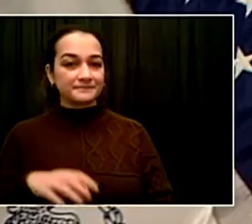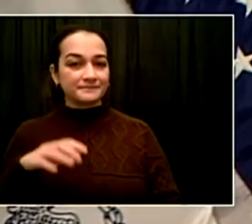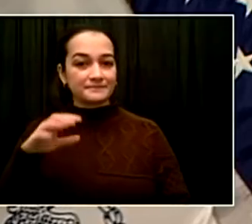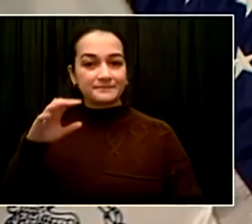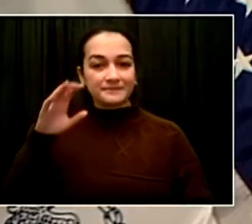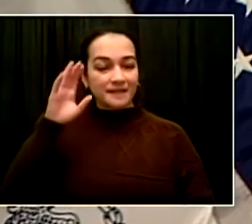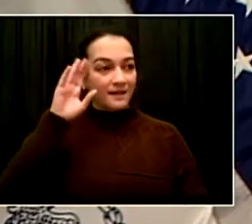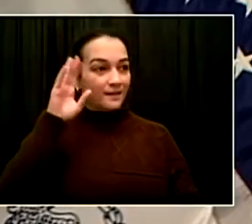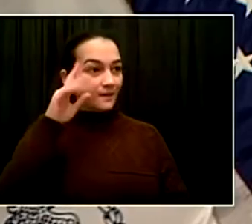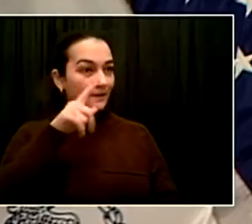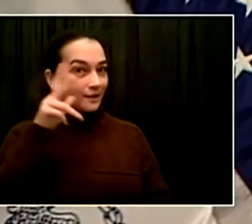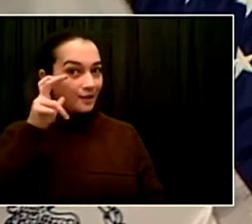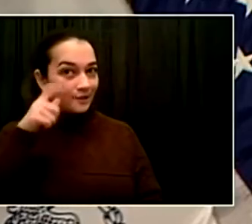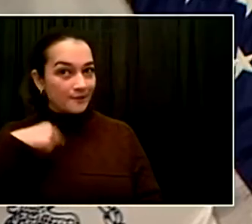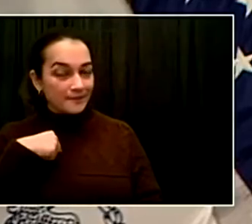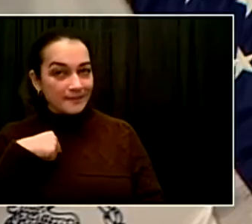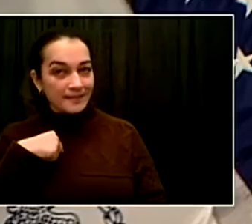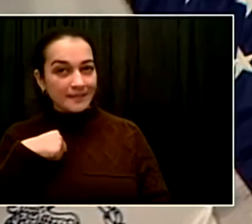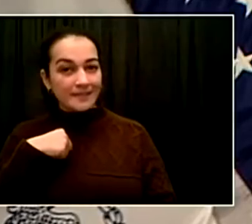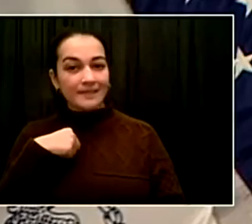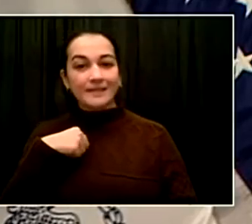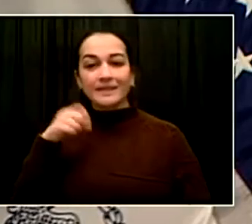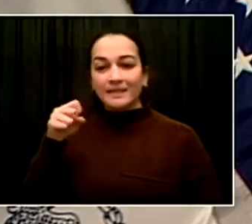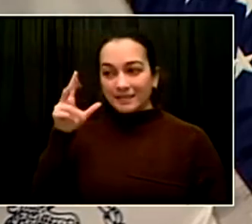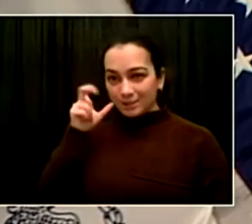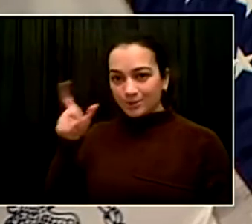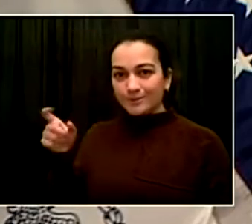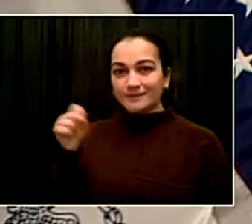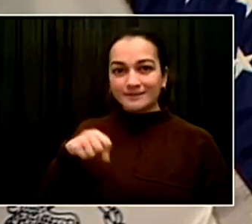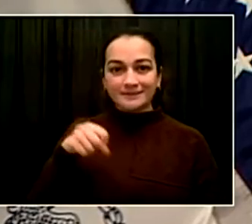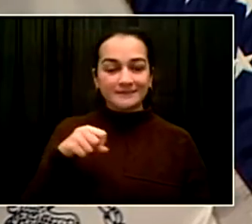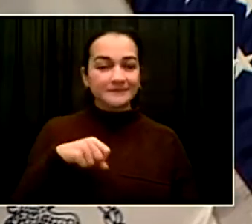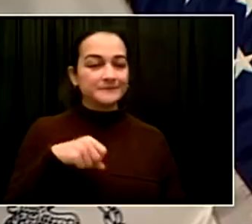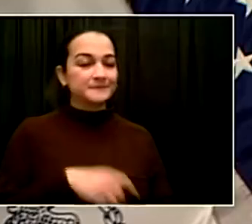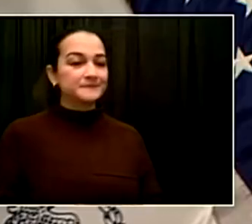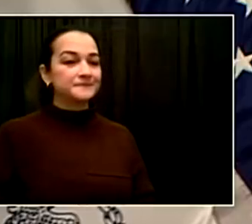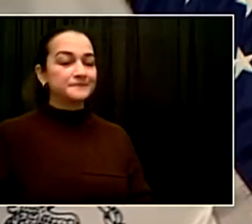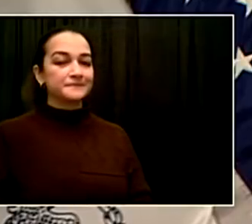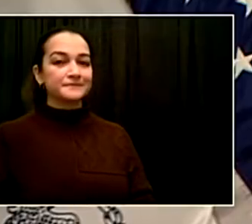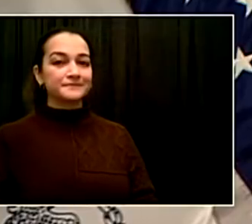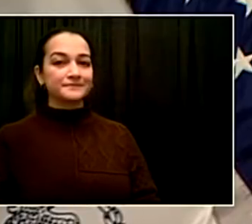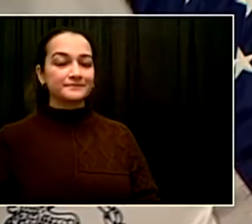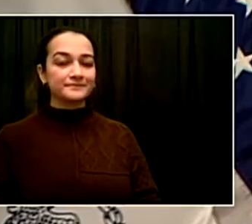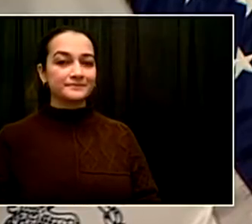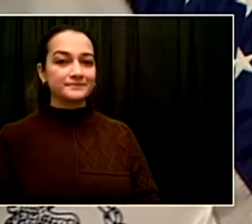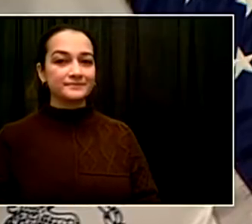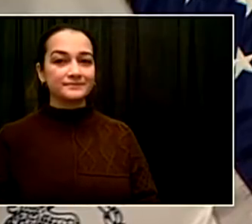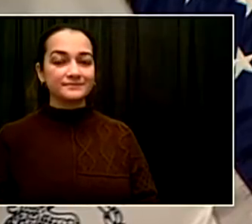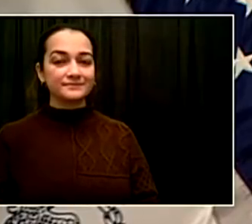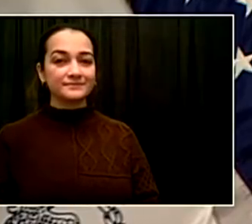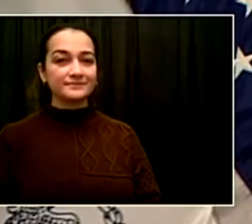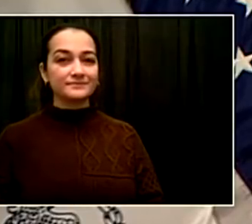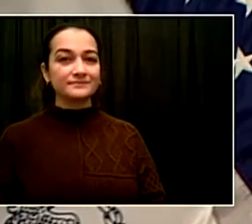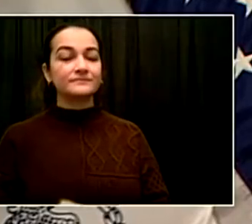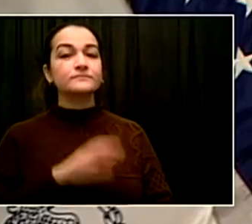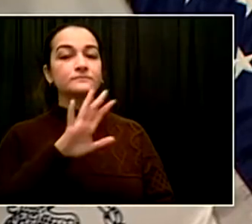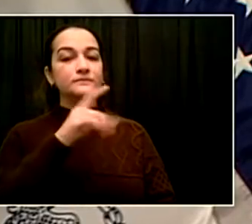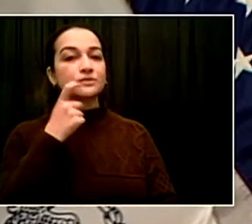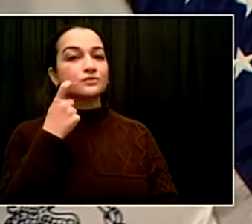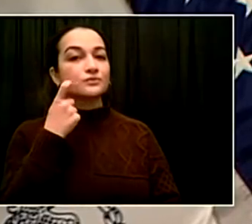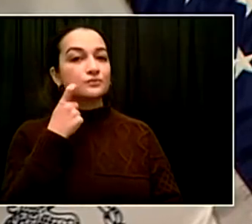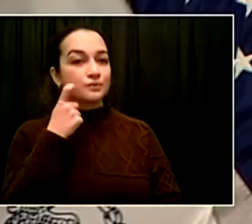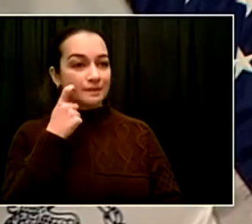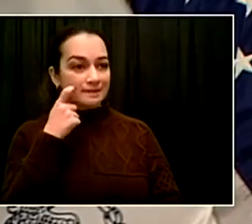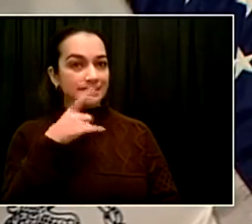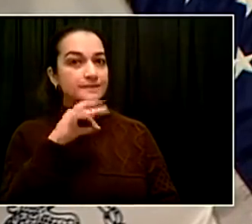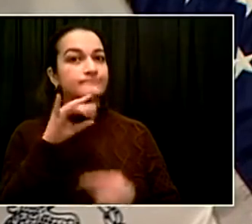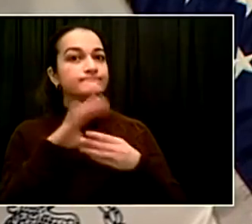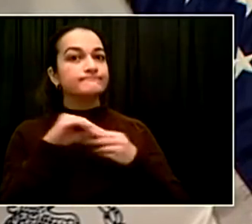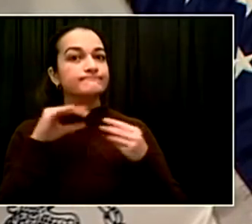HOW ARE YOU DOING?